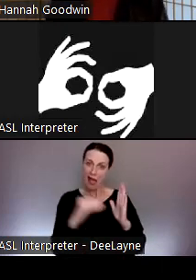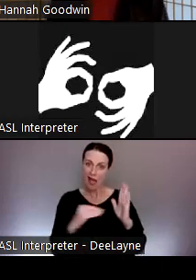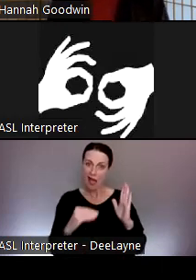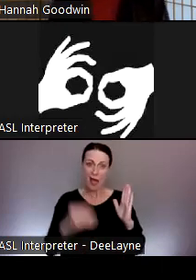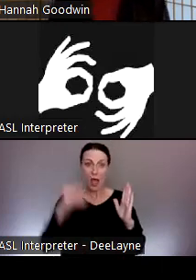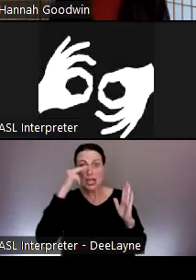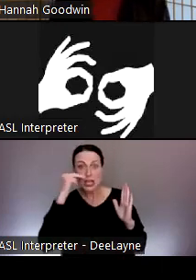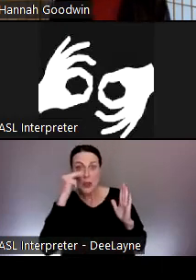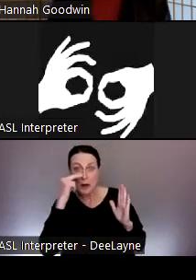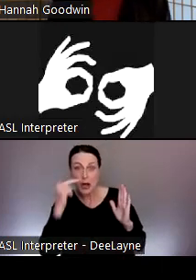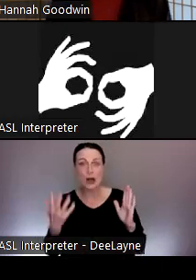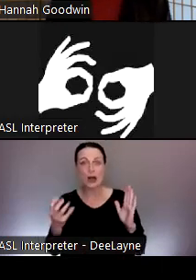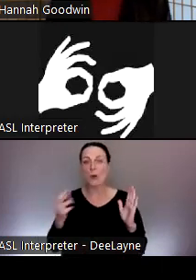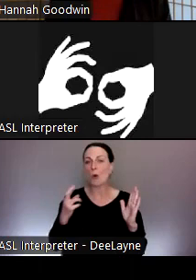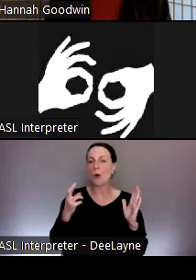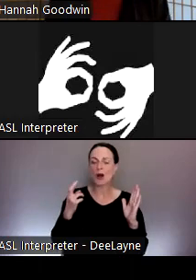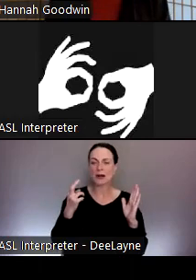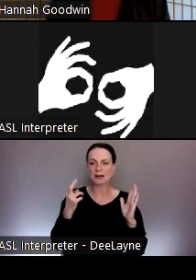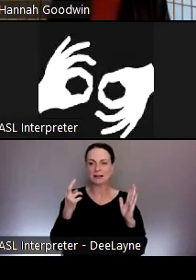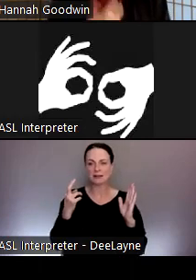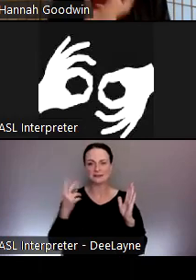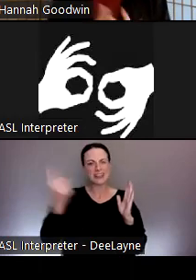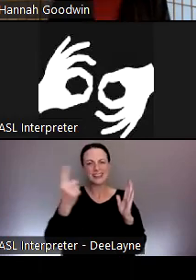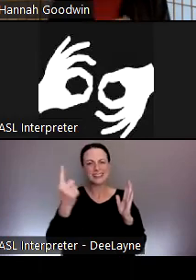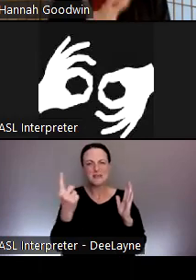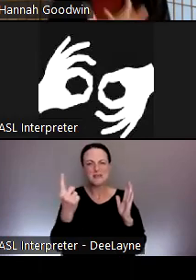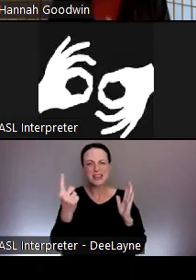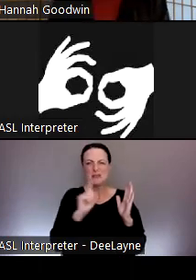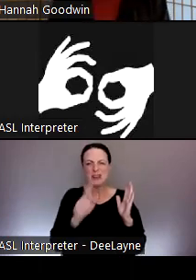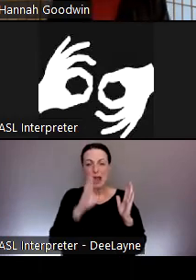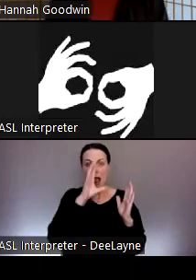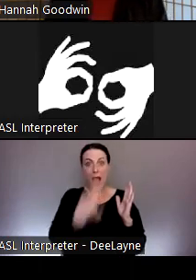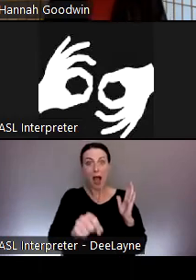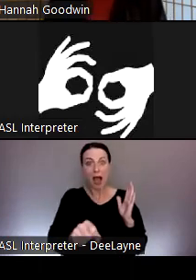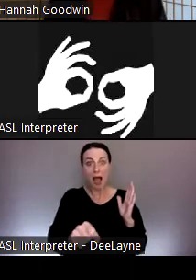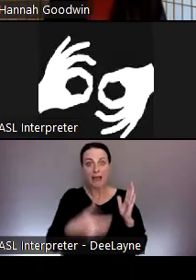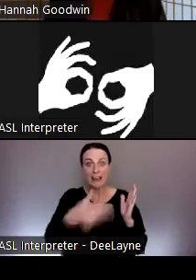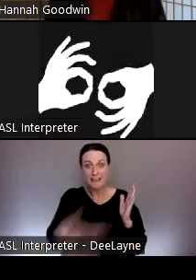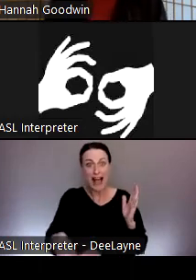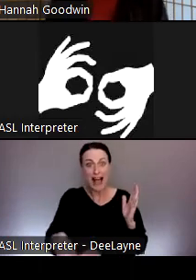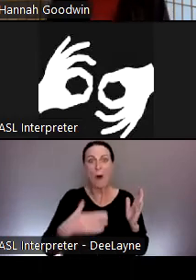or something that's really inviting, of course that's lovely.